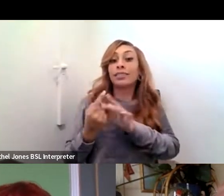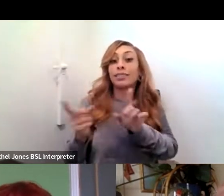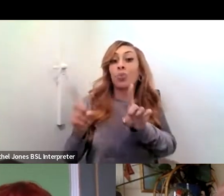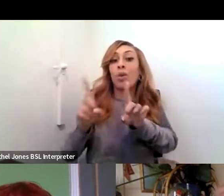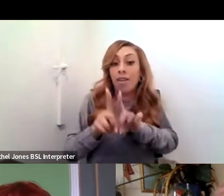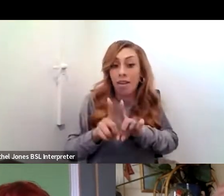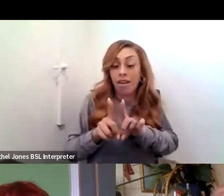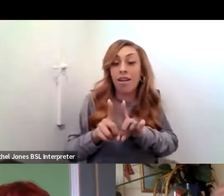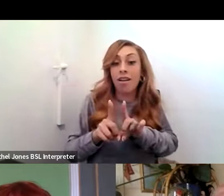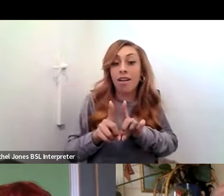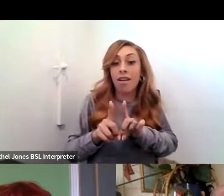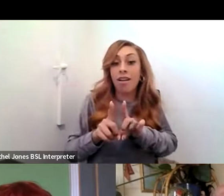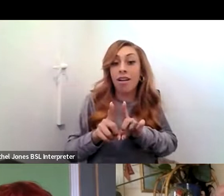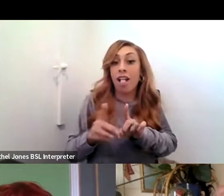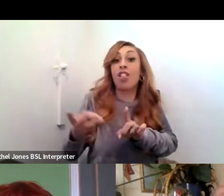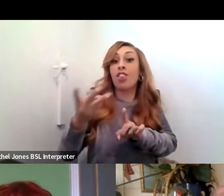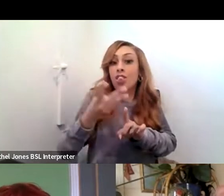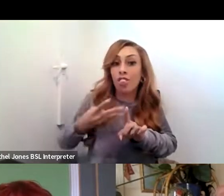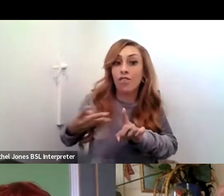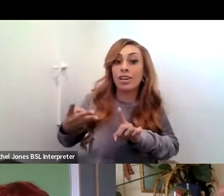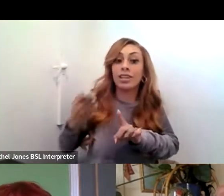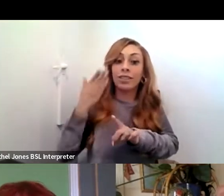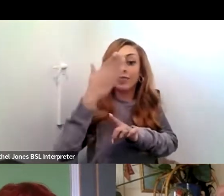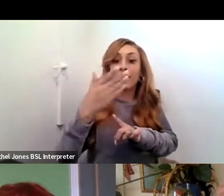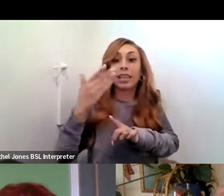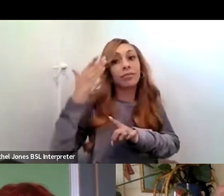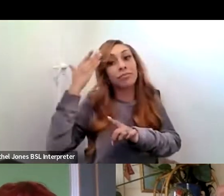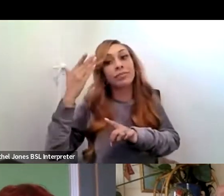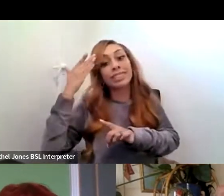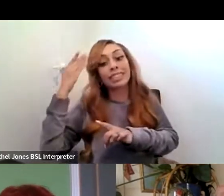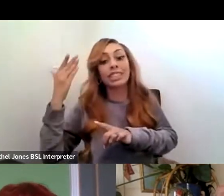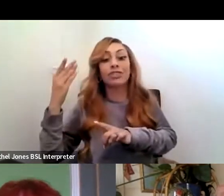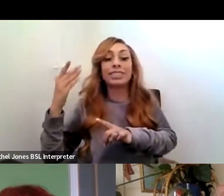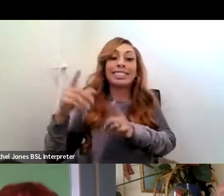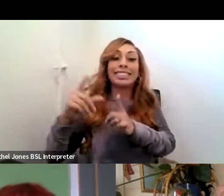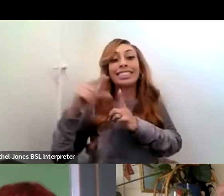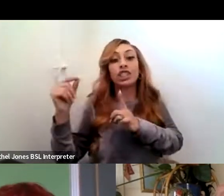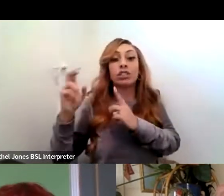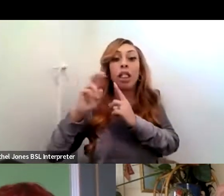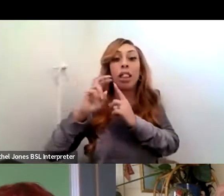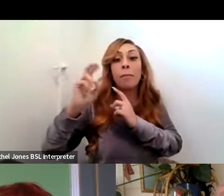that we would all go on a mystery trip, on a digital "bus" and that we would all go together,